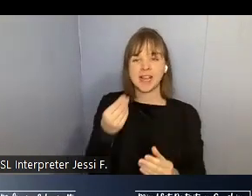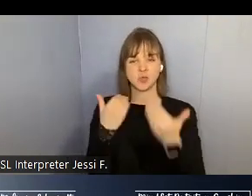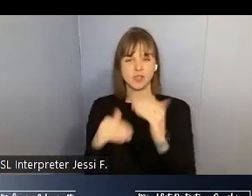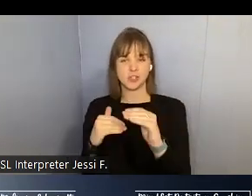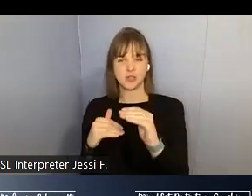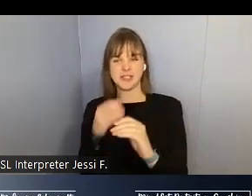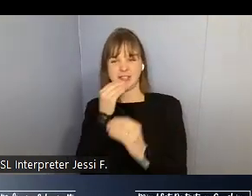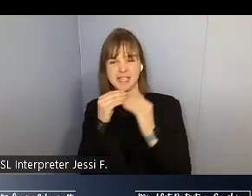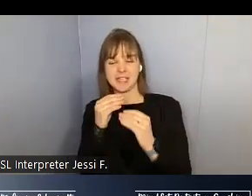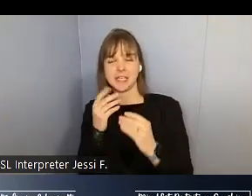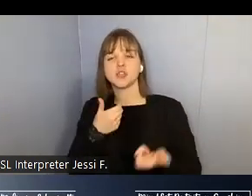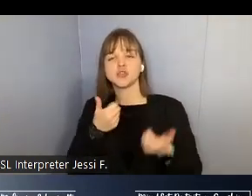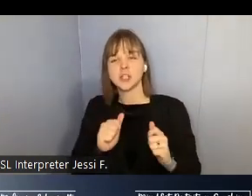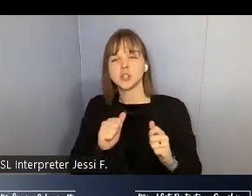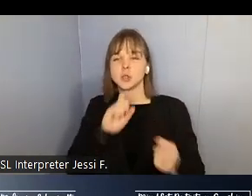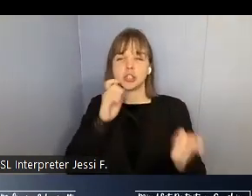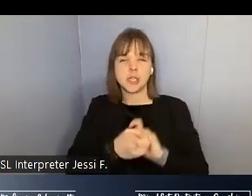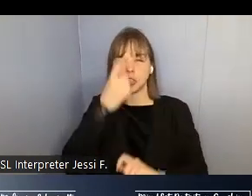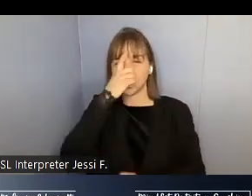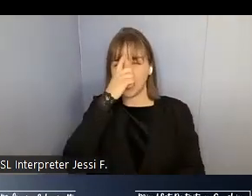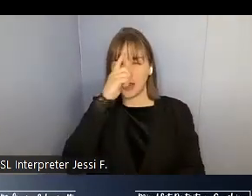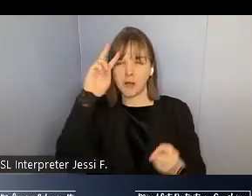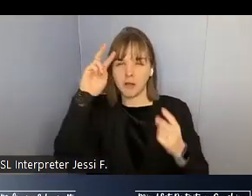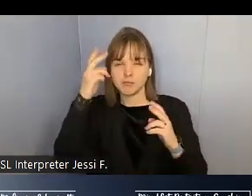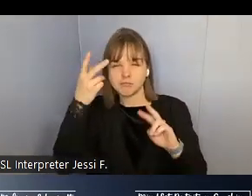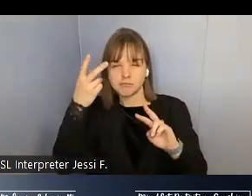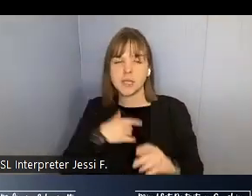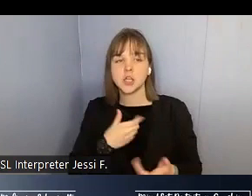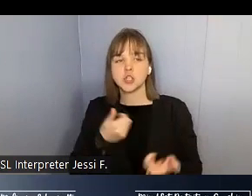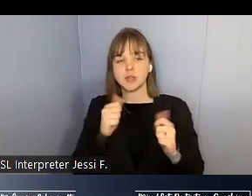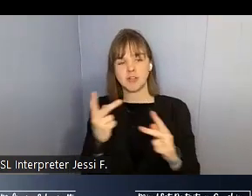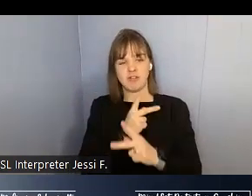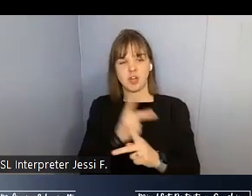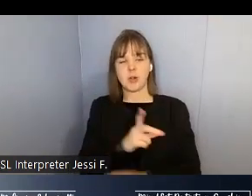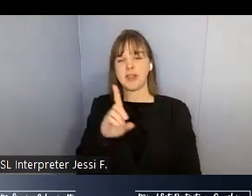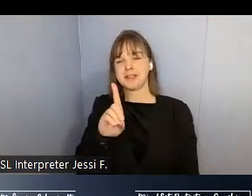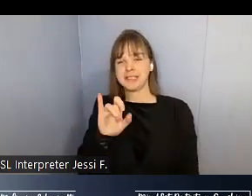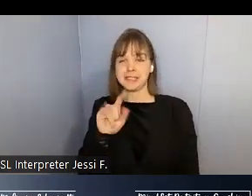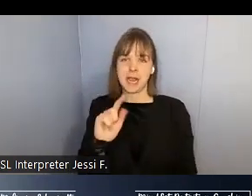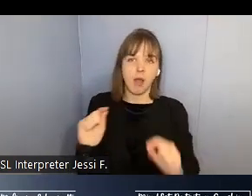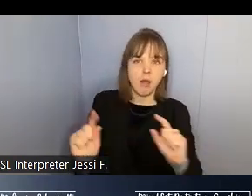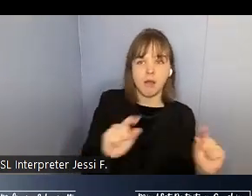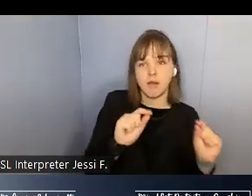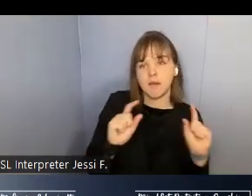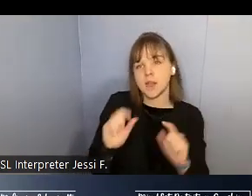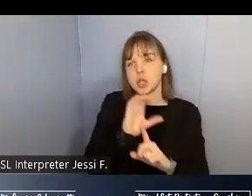and just cutting through all the diet clutter culture that we're just inundated with all the time.